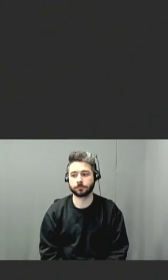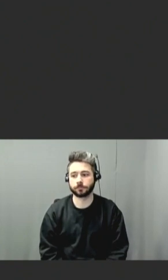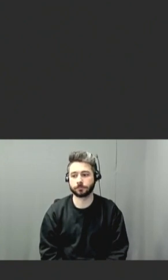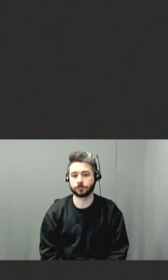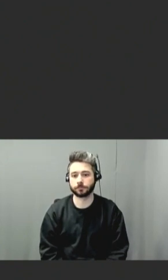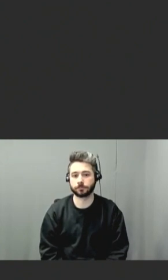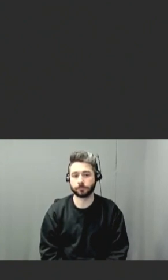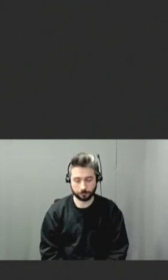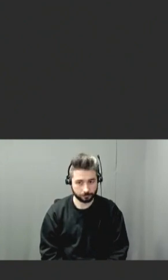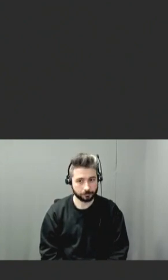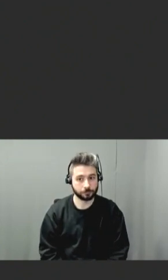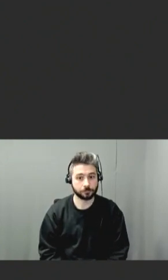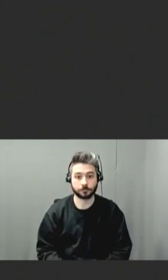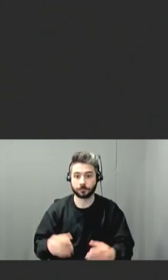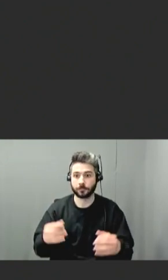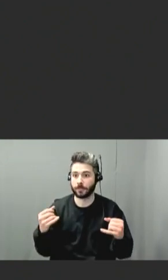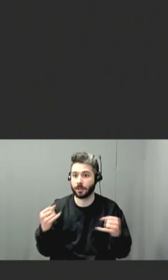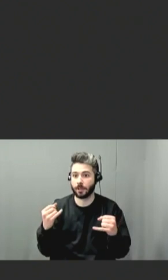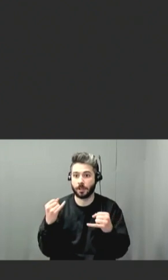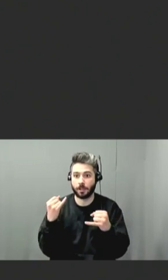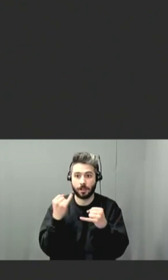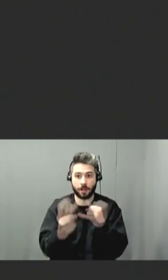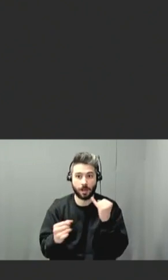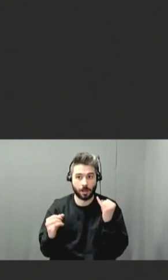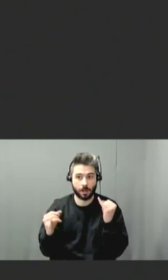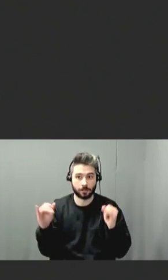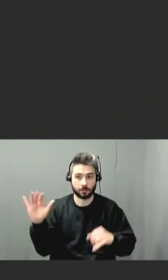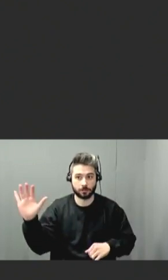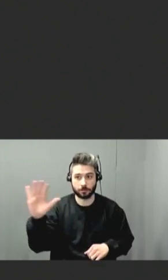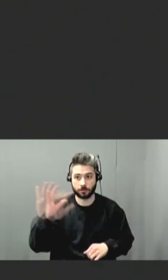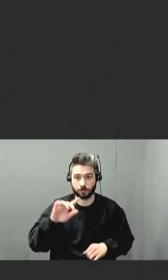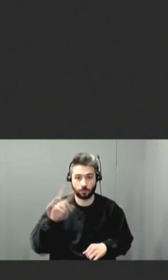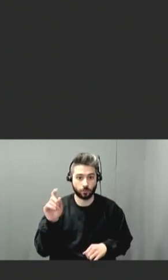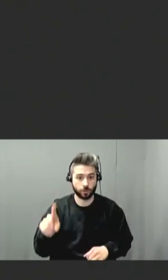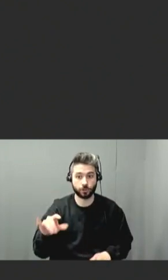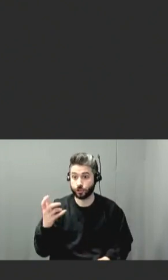Last call. John Dunn, I see your hand up.